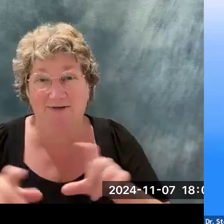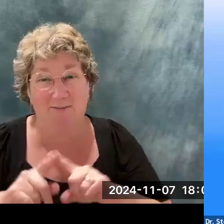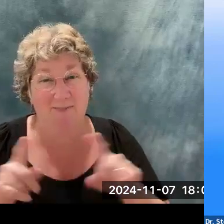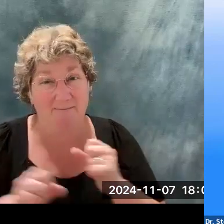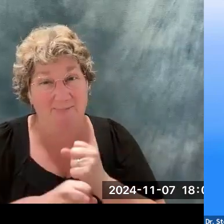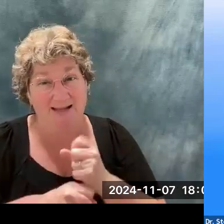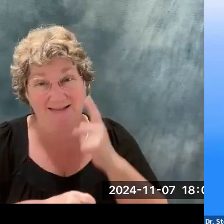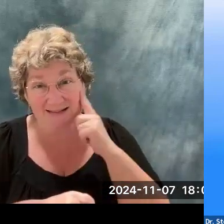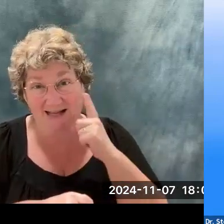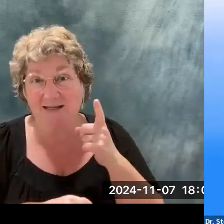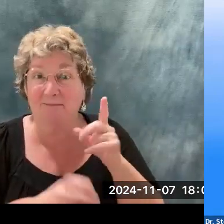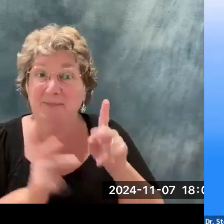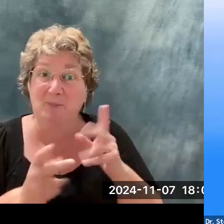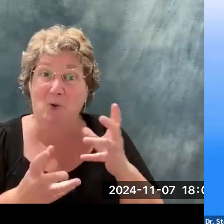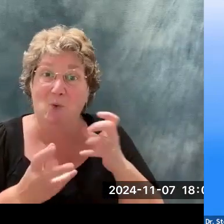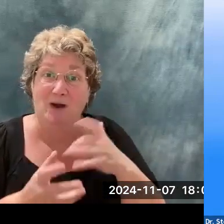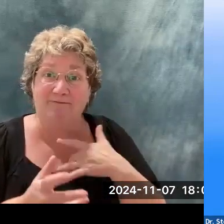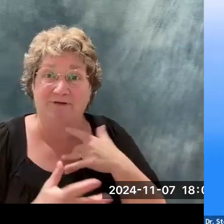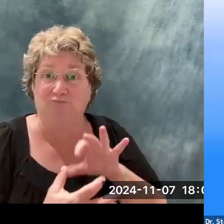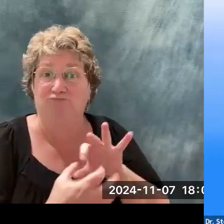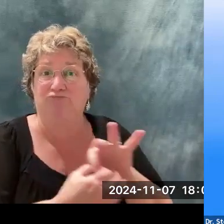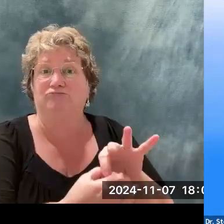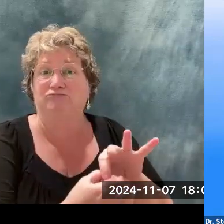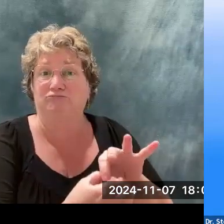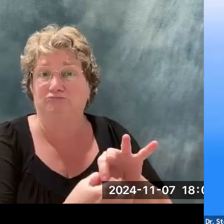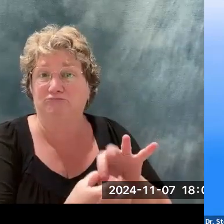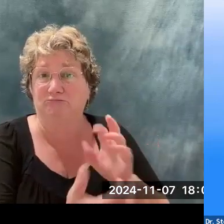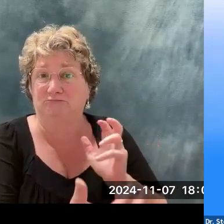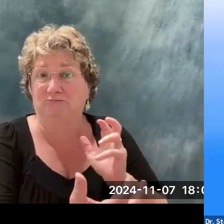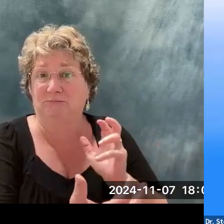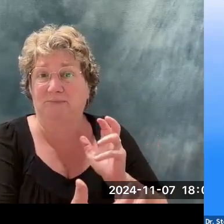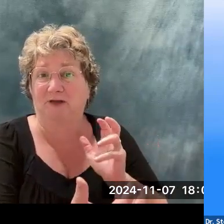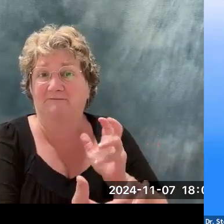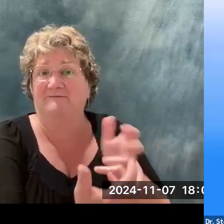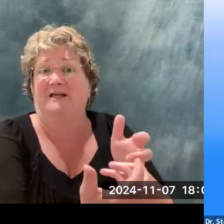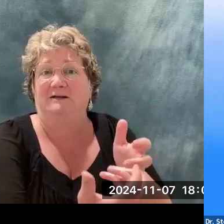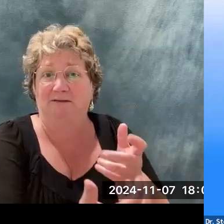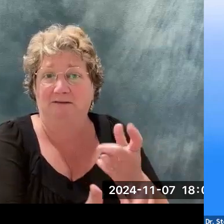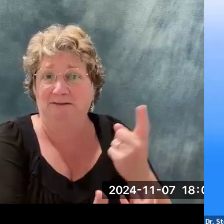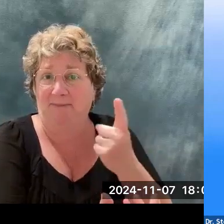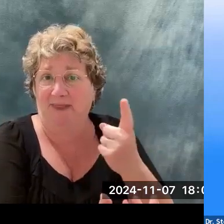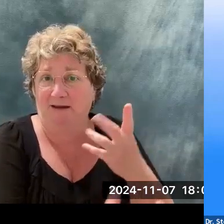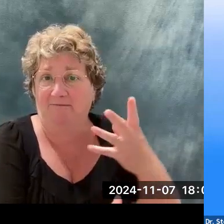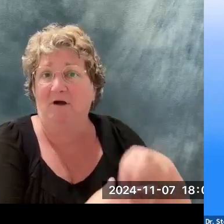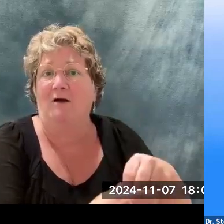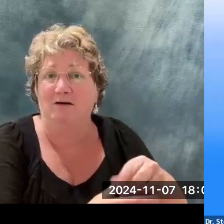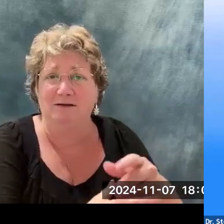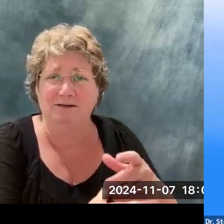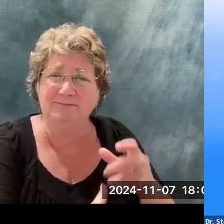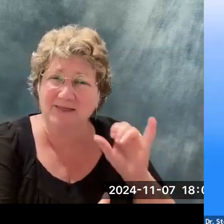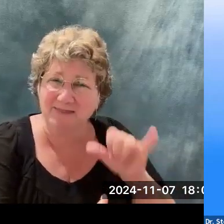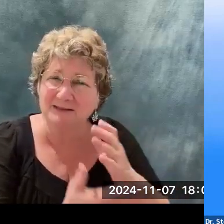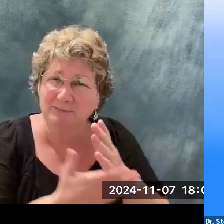to feel connected and belonging somewhere. And so that's partly why kids often will seek out and